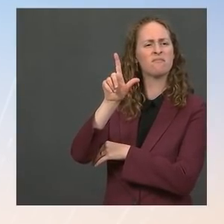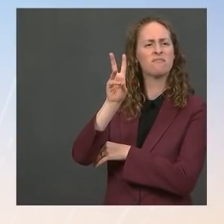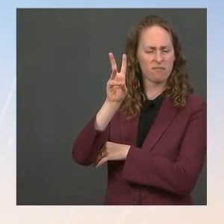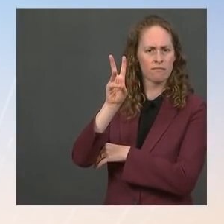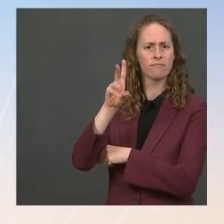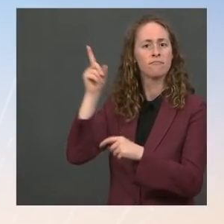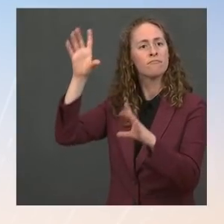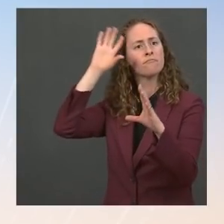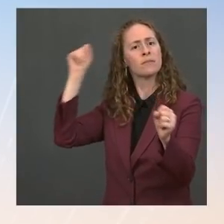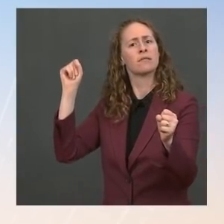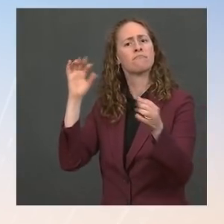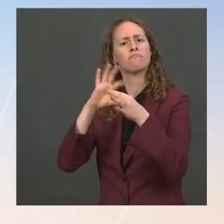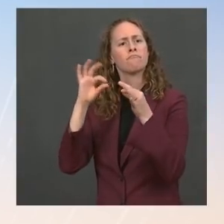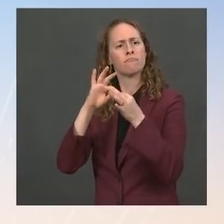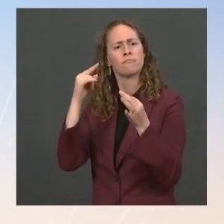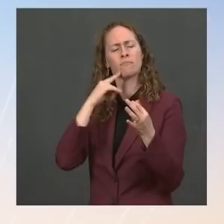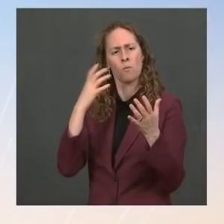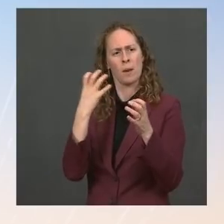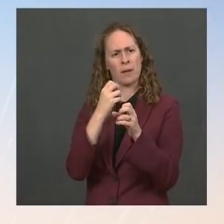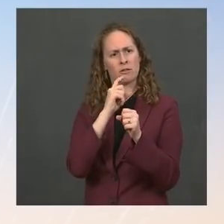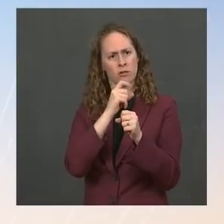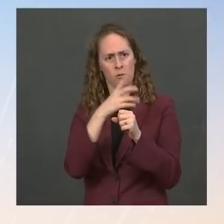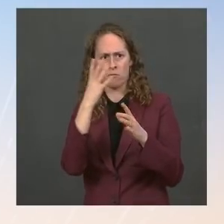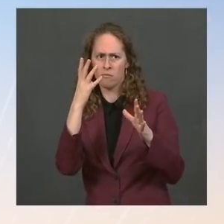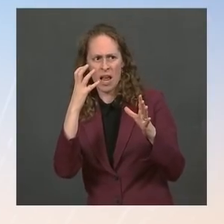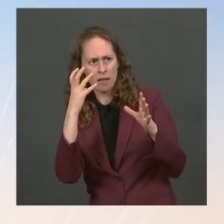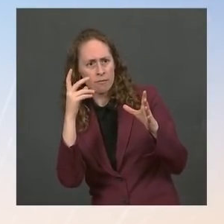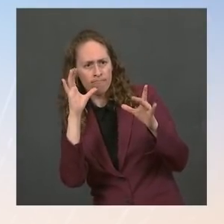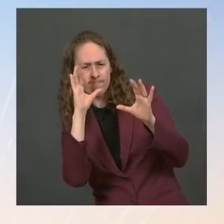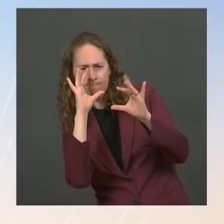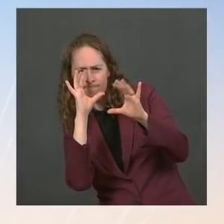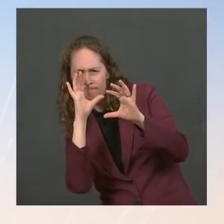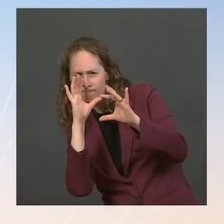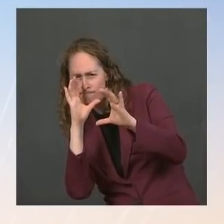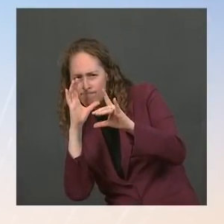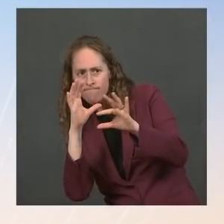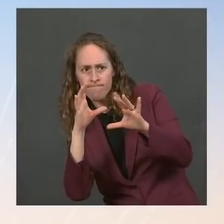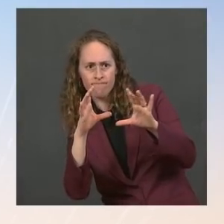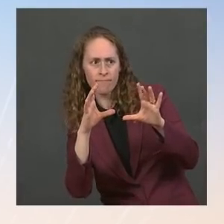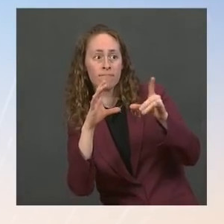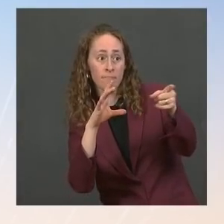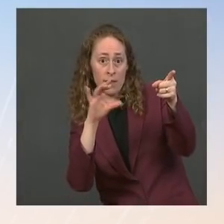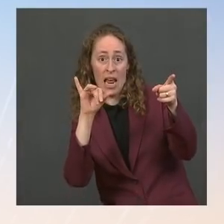to strike ISIS-K assets, leadership, and facilities. We will respond with force and precision at our time,